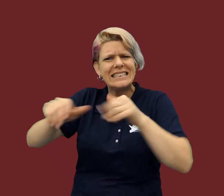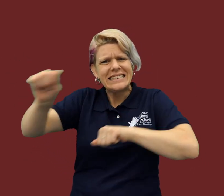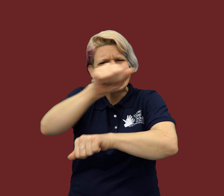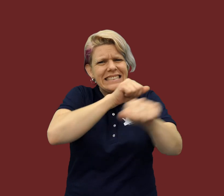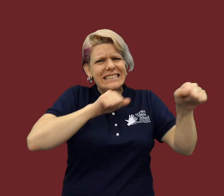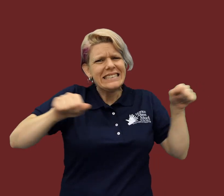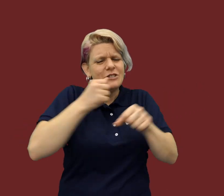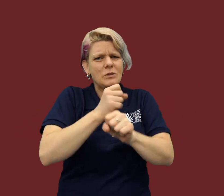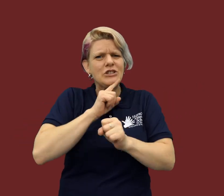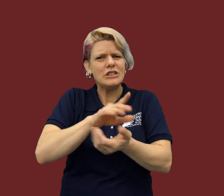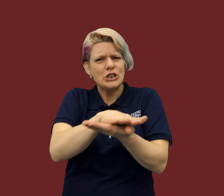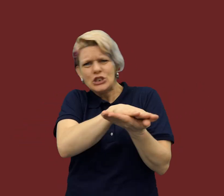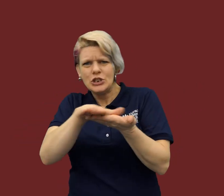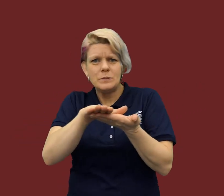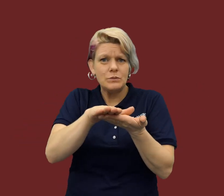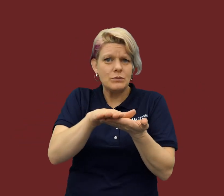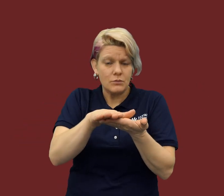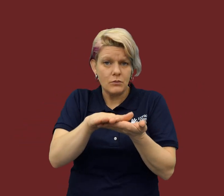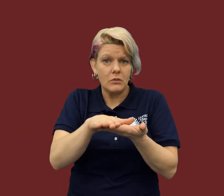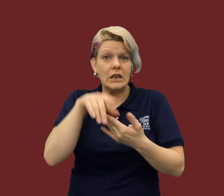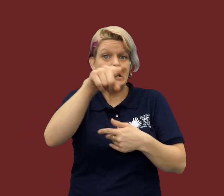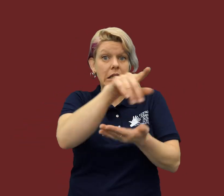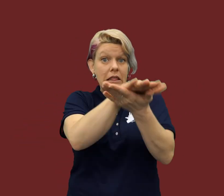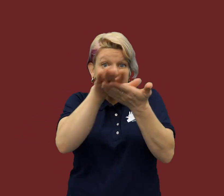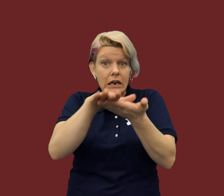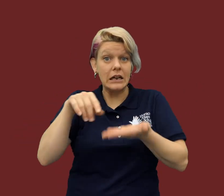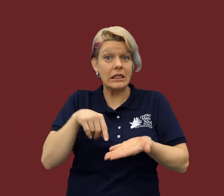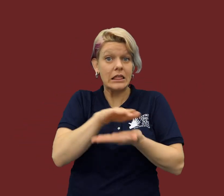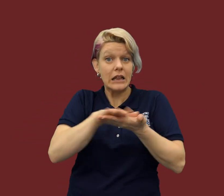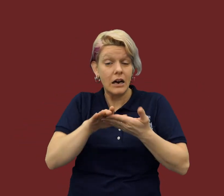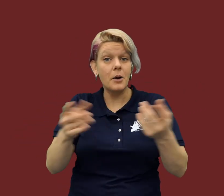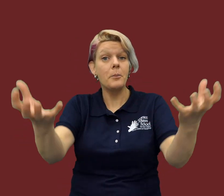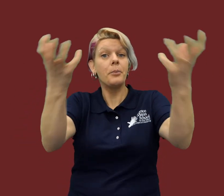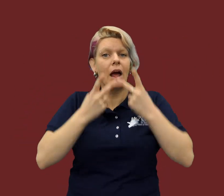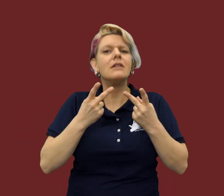When you are clean and free of COVID-19 and the schools are also clean of the virus, we